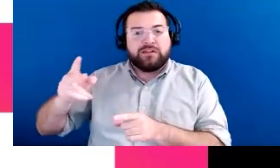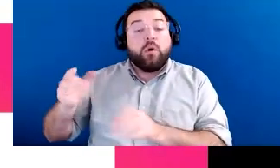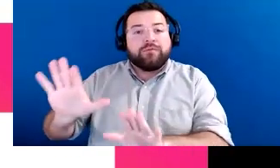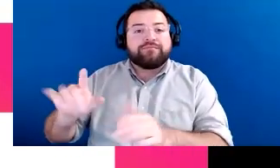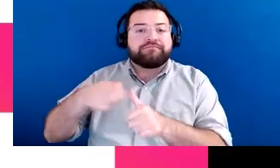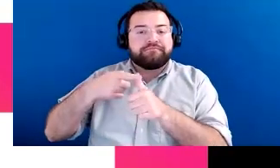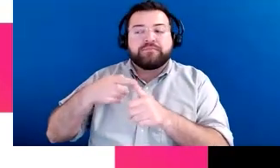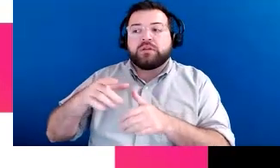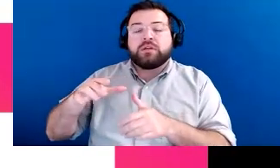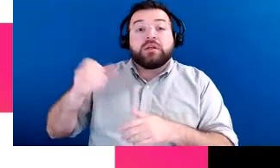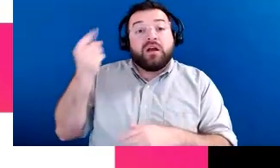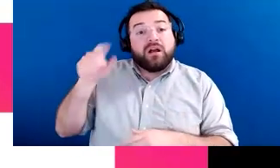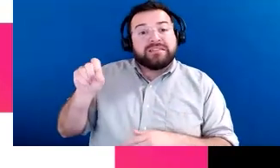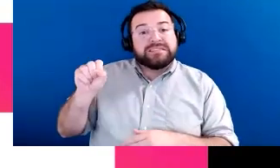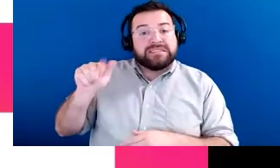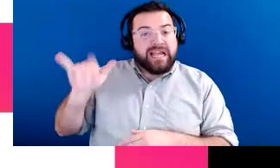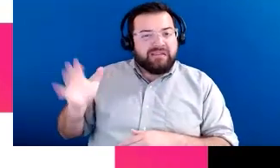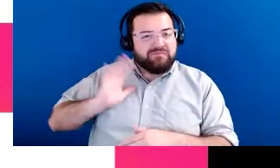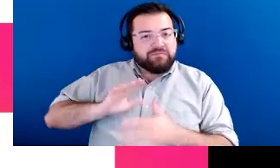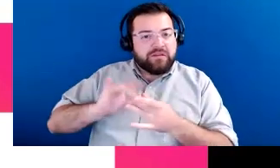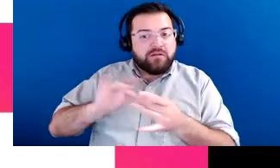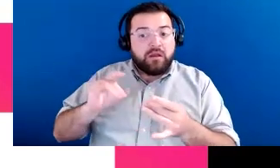this doesn't mean that you can't use, you know, videos in your course